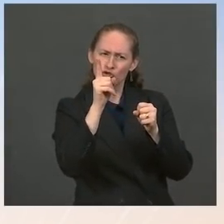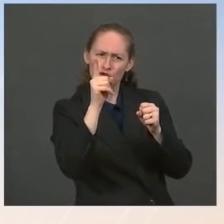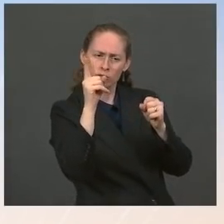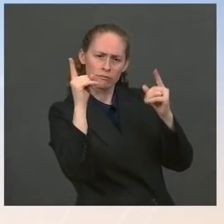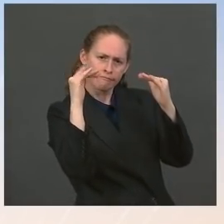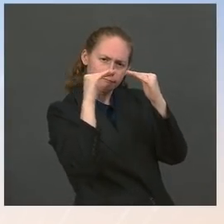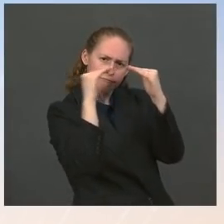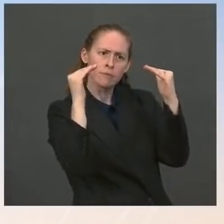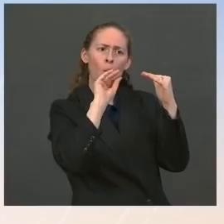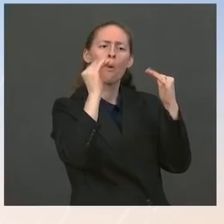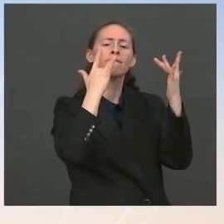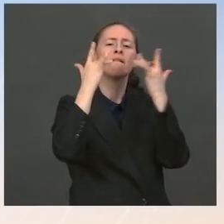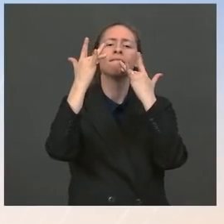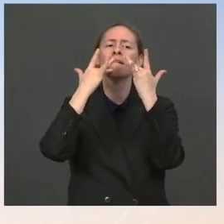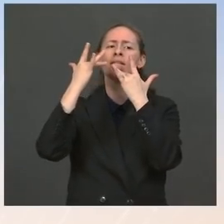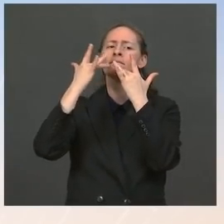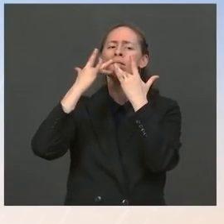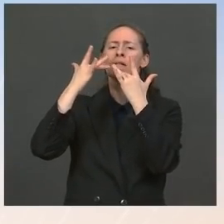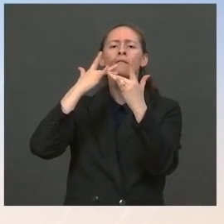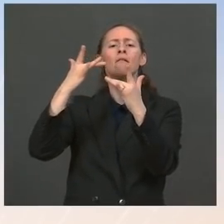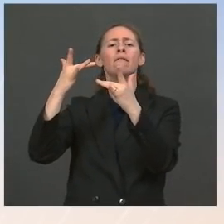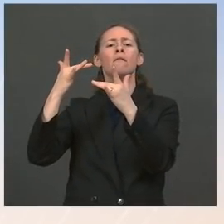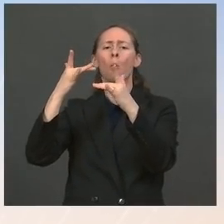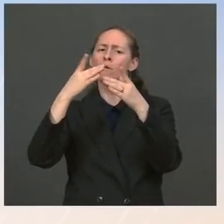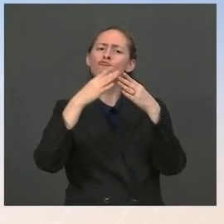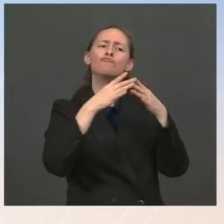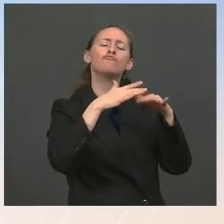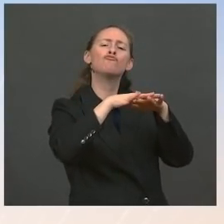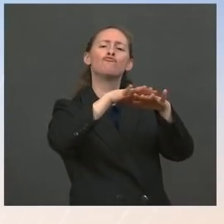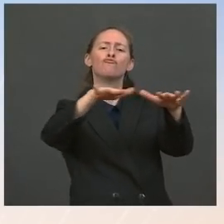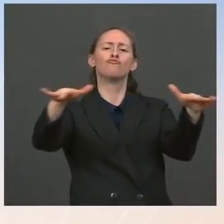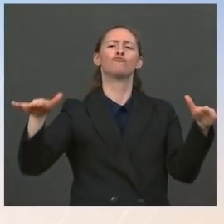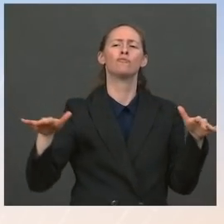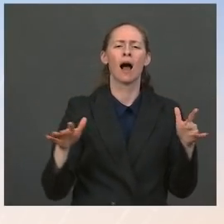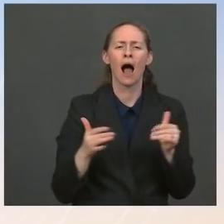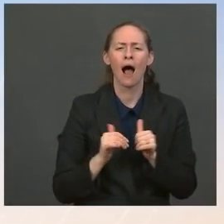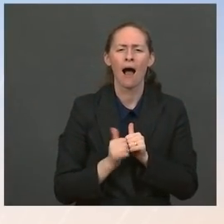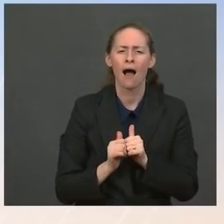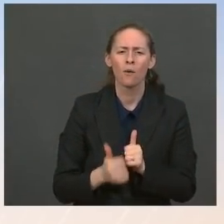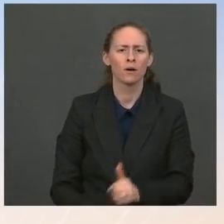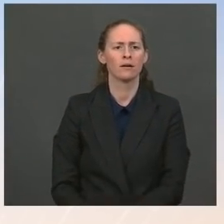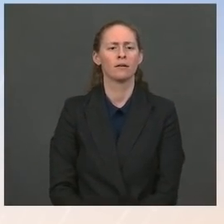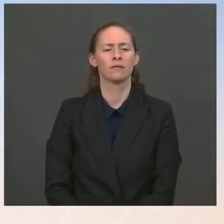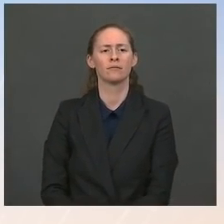Ms. Jean-Pierre: So, that is something that the President has been very clear about, about all of his policies --